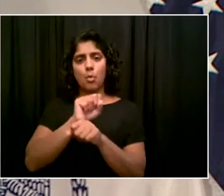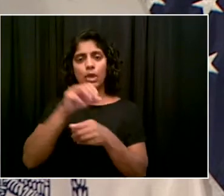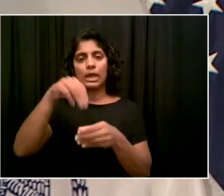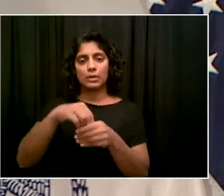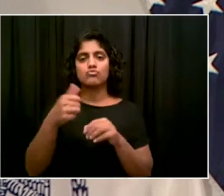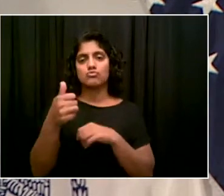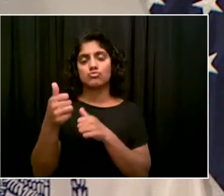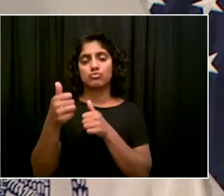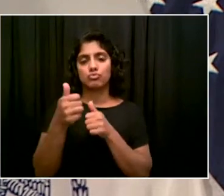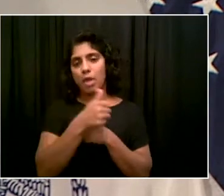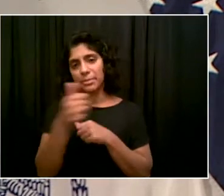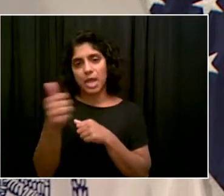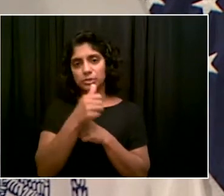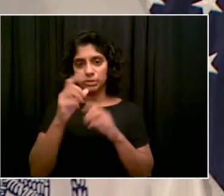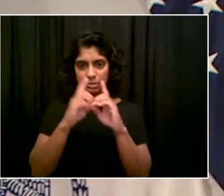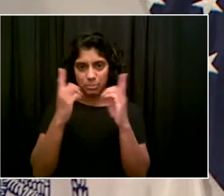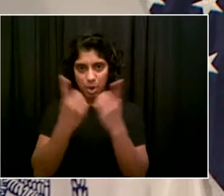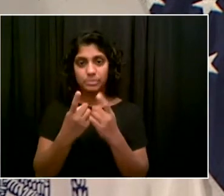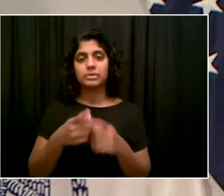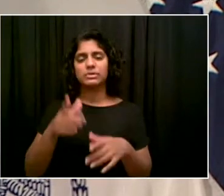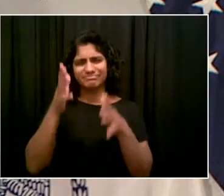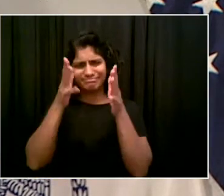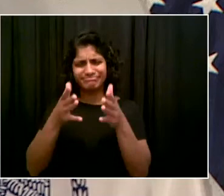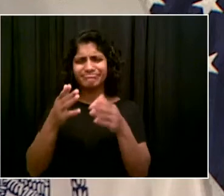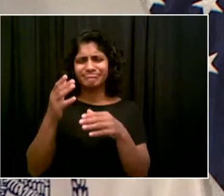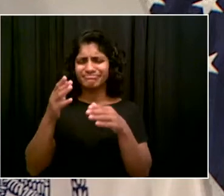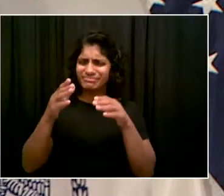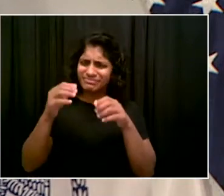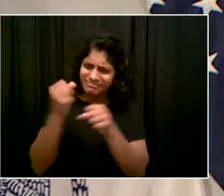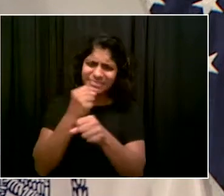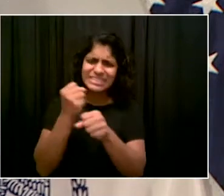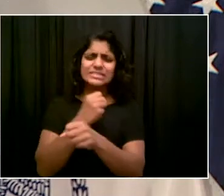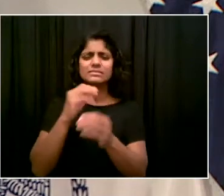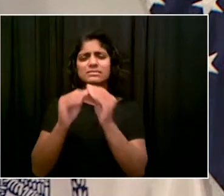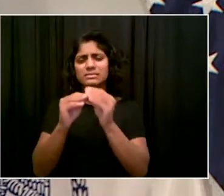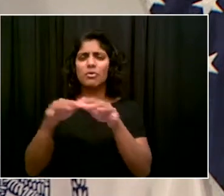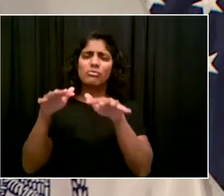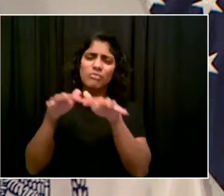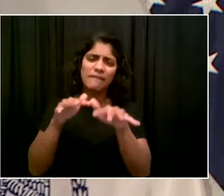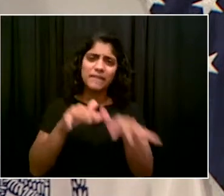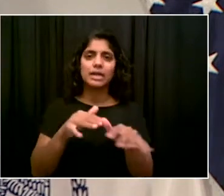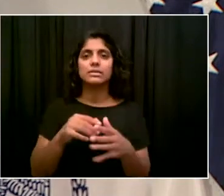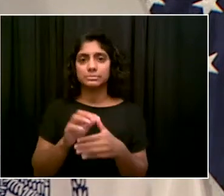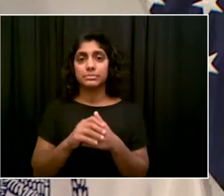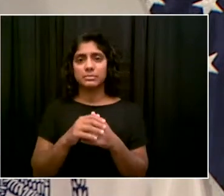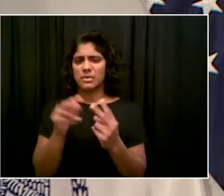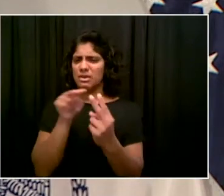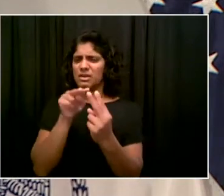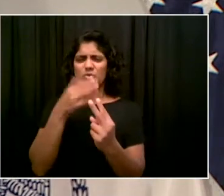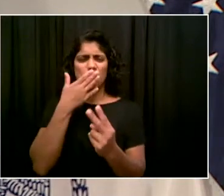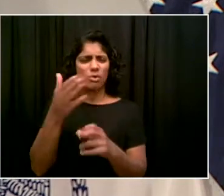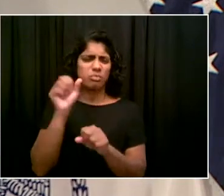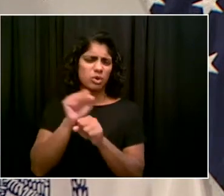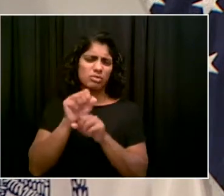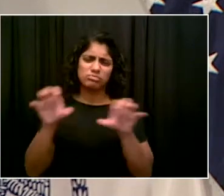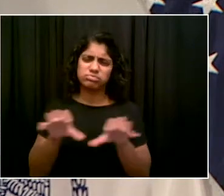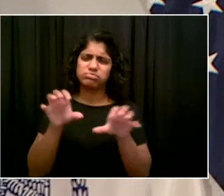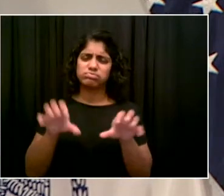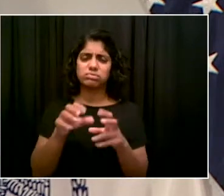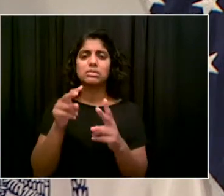TWO MORE PEOPLE WANTED TO HEAR FROM, EXTRAORDINARY EFFICACY REPRESENT ORGANIZATIONS THAT LEAD HET AYW ON THESE ISSUES FOR A LONG TIME. I KNOW THEY FELT